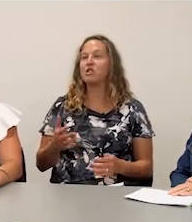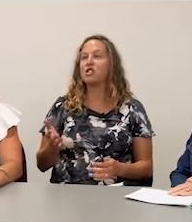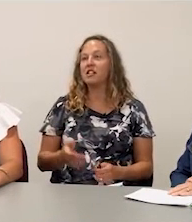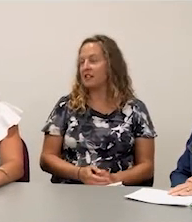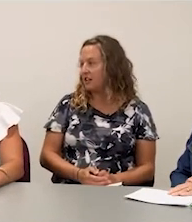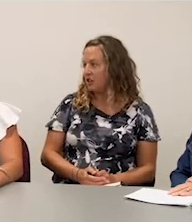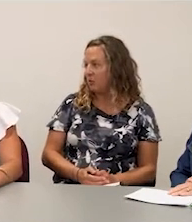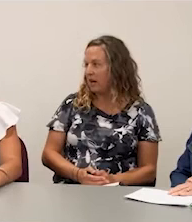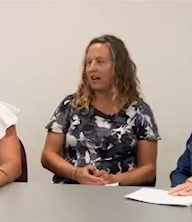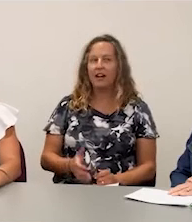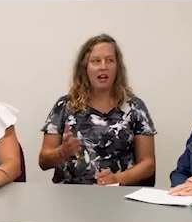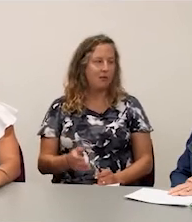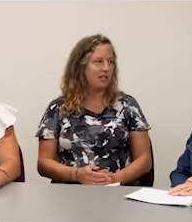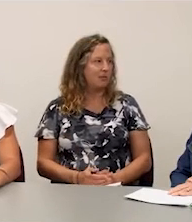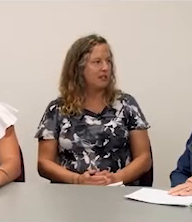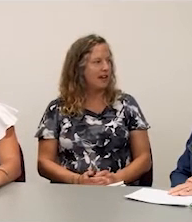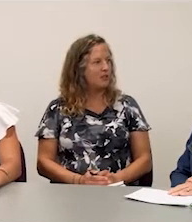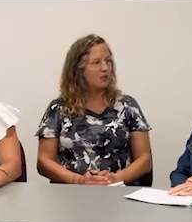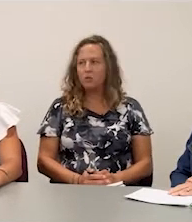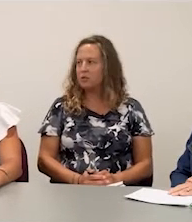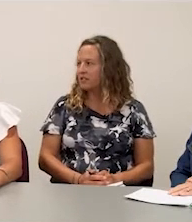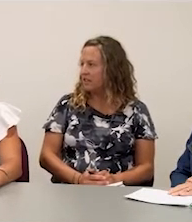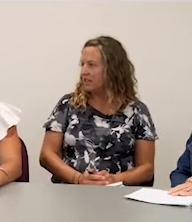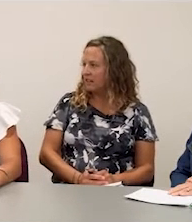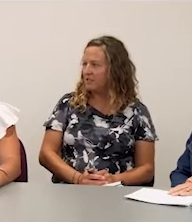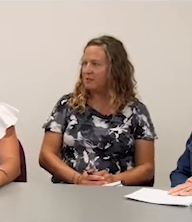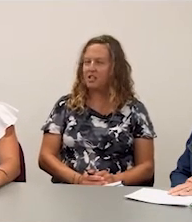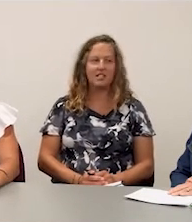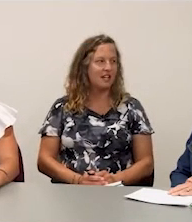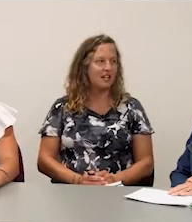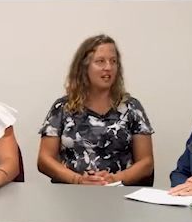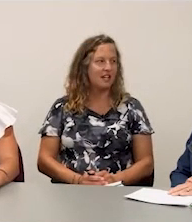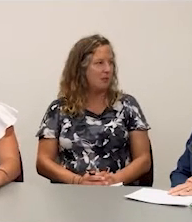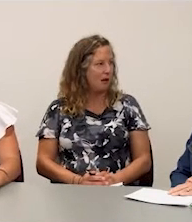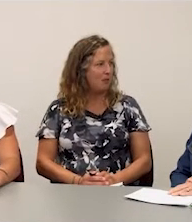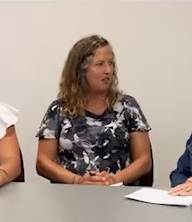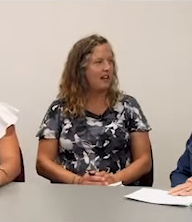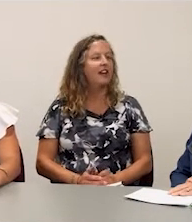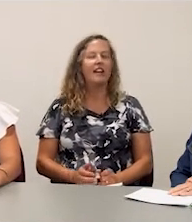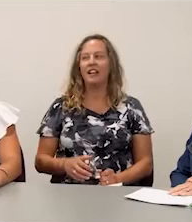machines in a good way, I was able to ask who does the cleaning of these machines? How do you keep up with that?